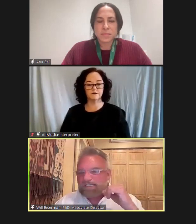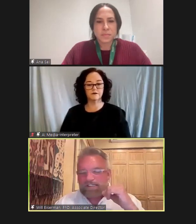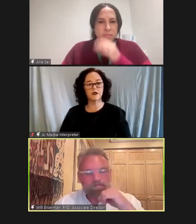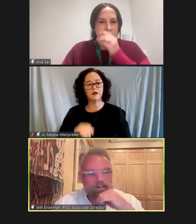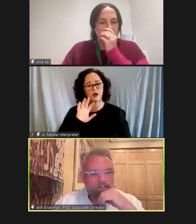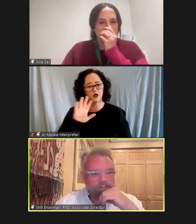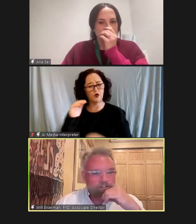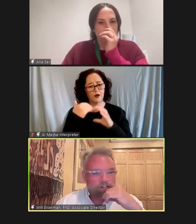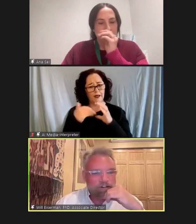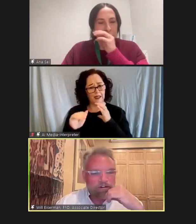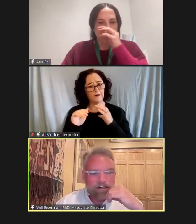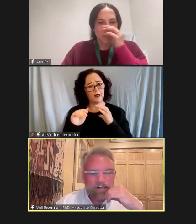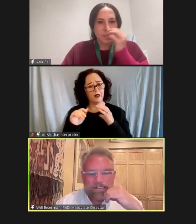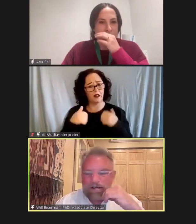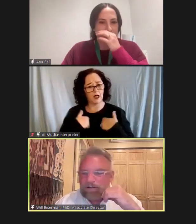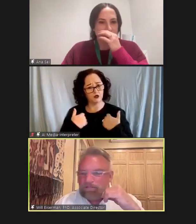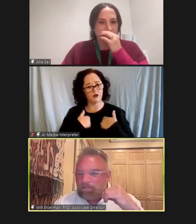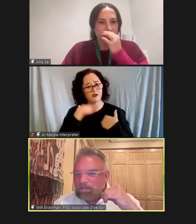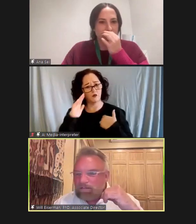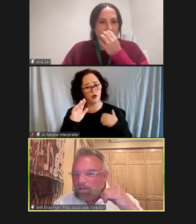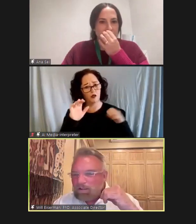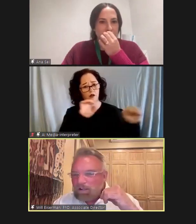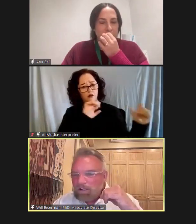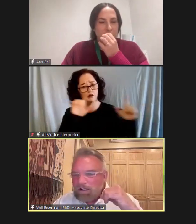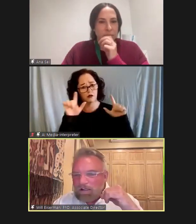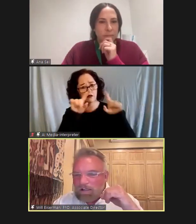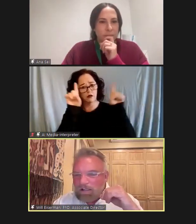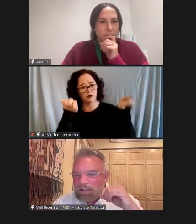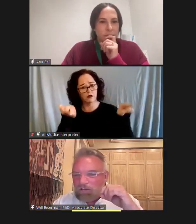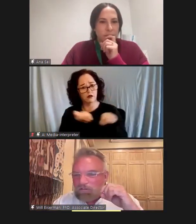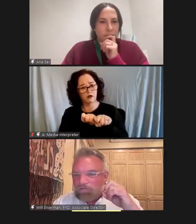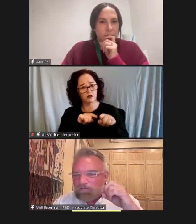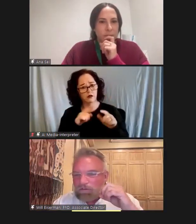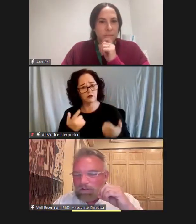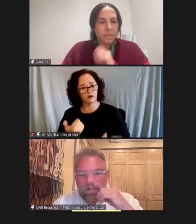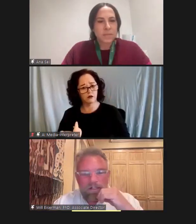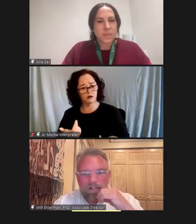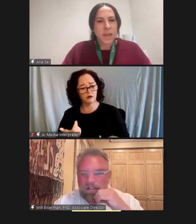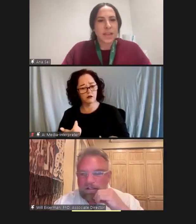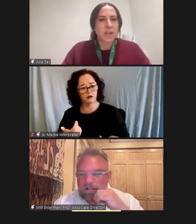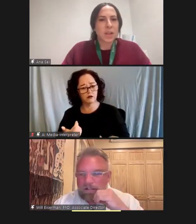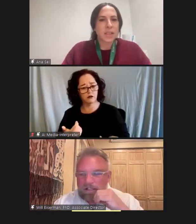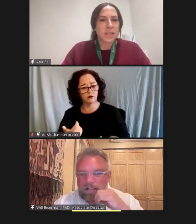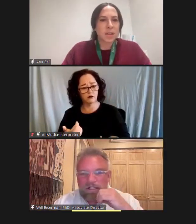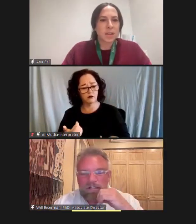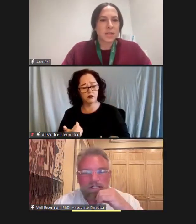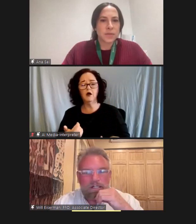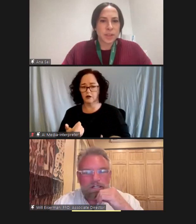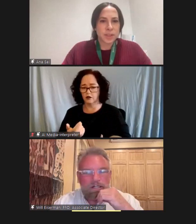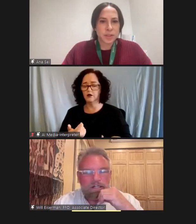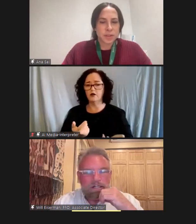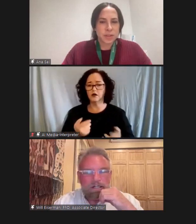be on the screen there anytime I can we can move back to the